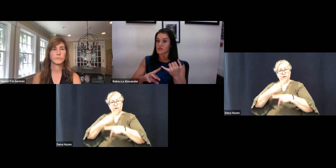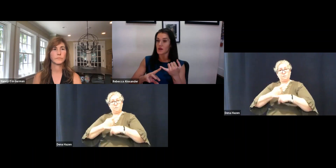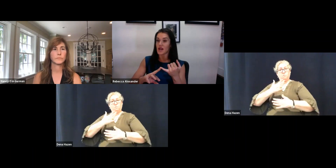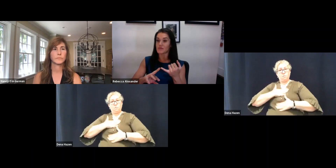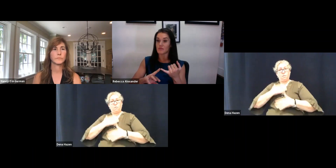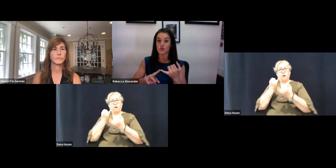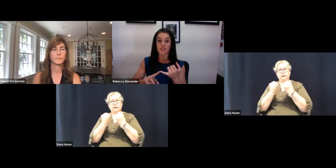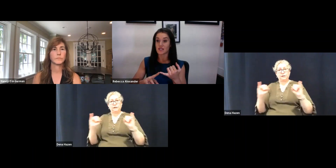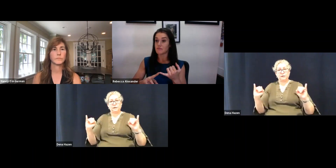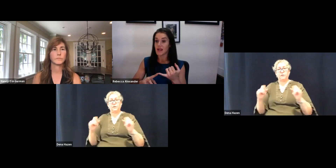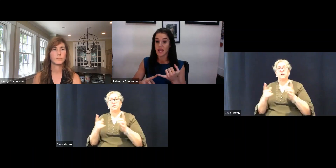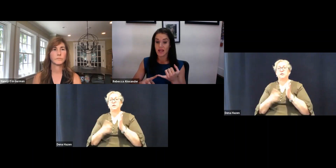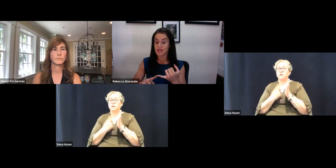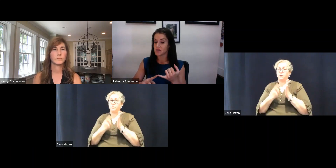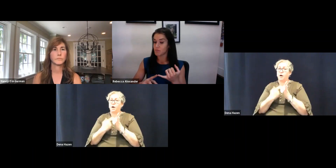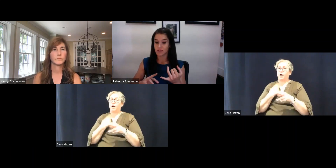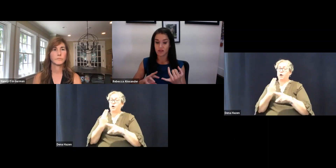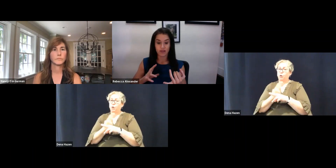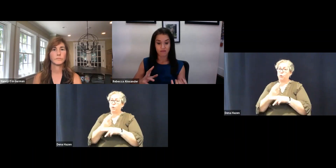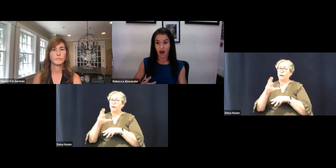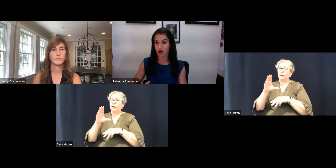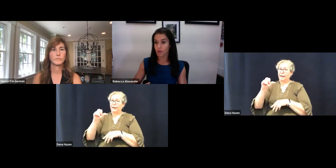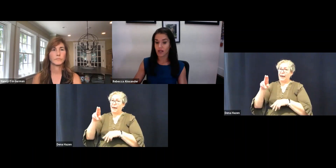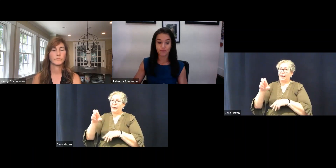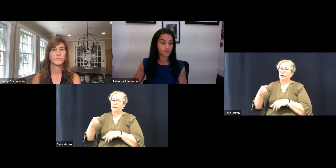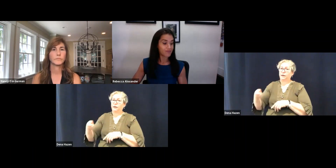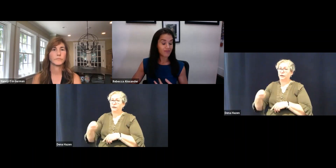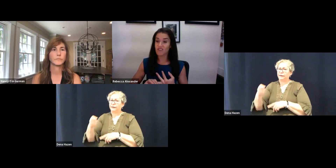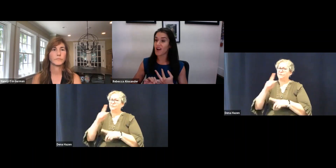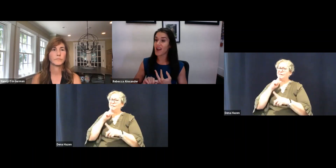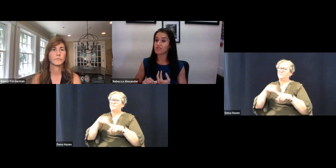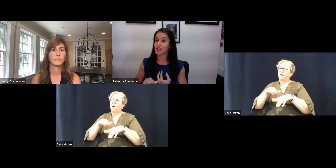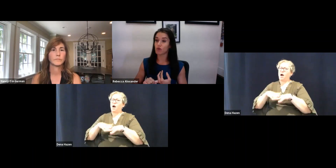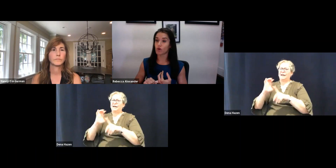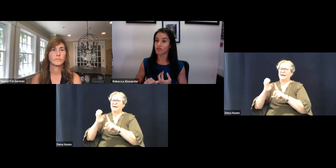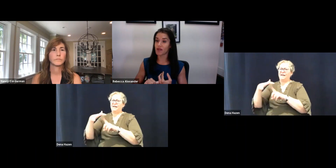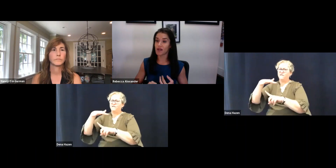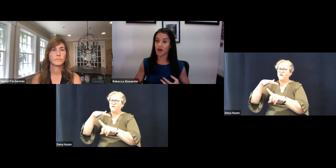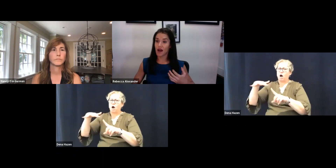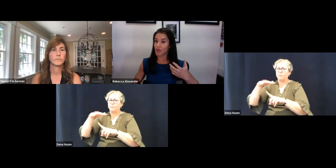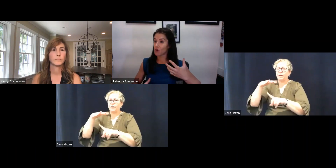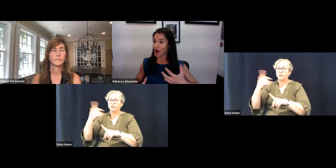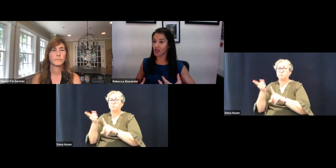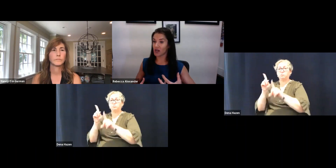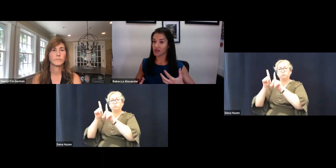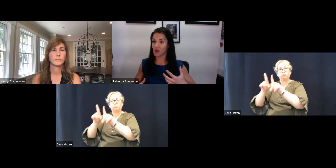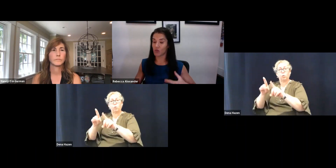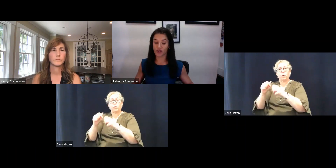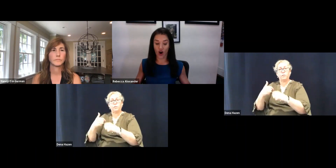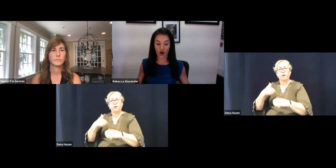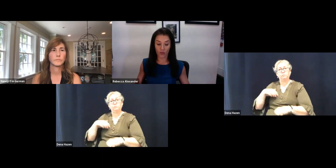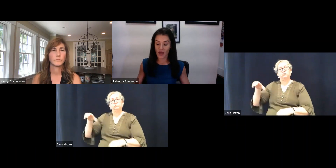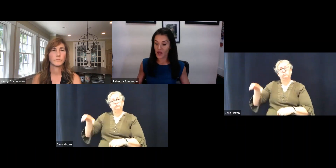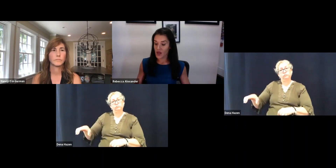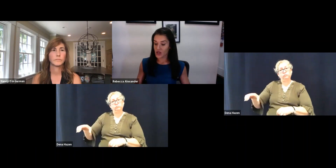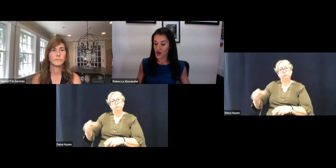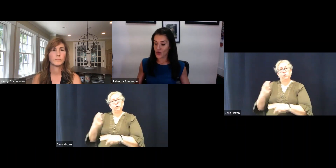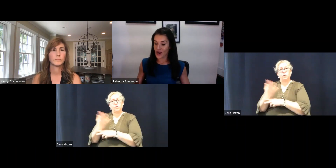sometimes I'm using my cane, it depends on the environment. If I have someone with me I'm grabbing onto someone's arm.